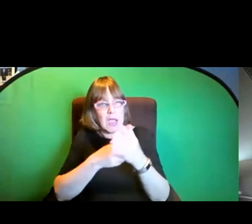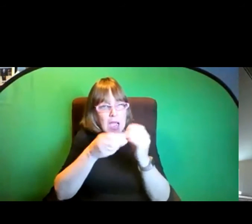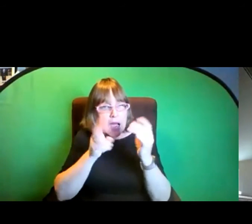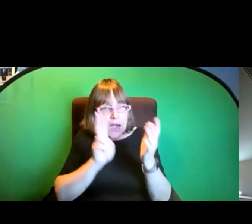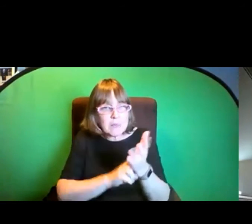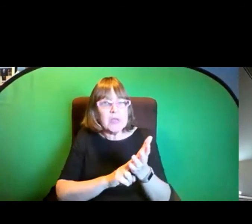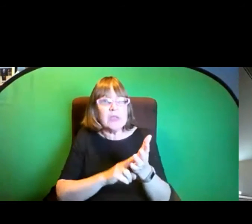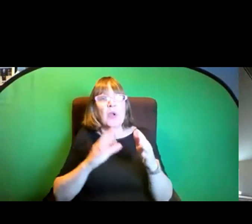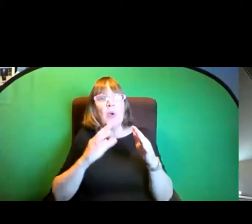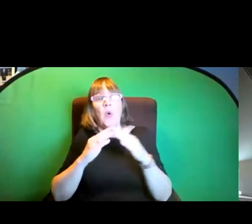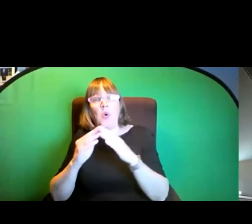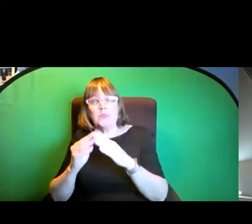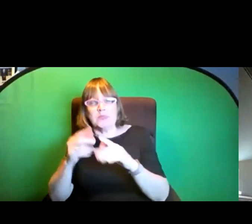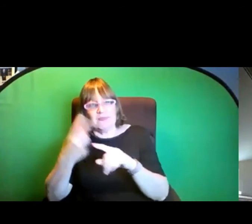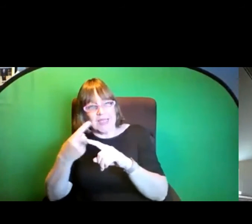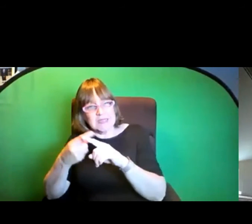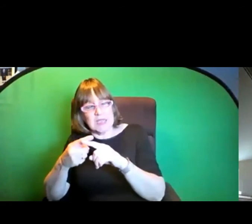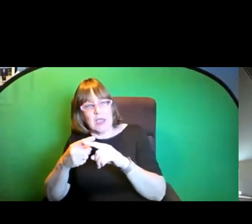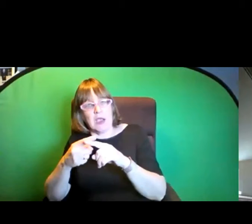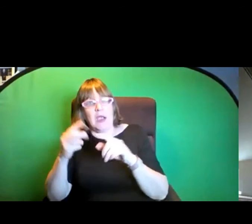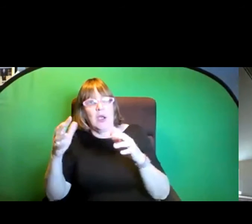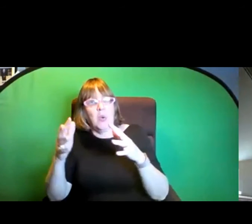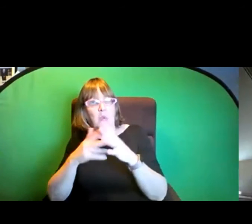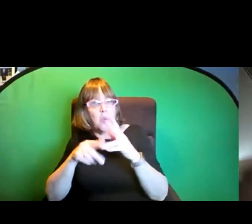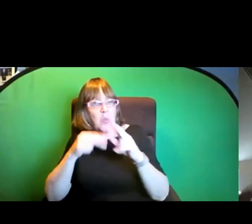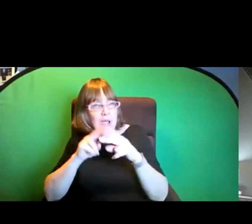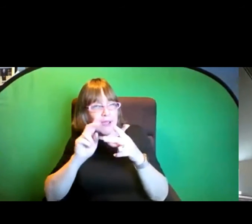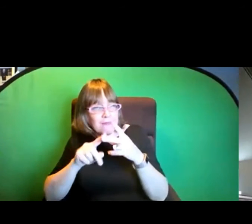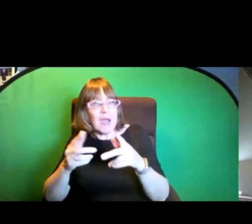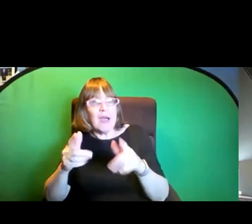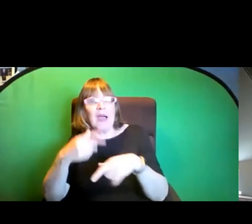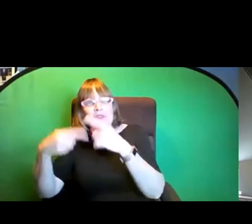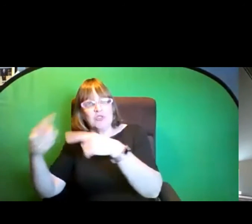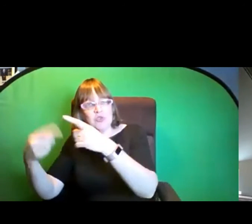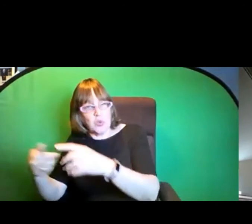fast broadband, all of that requires public investment as well as playing levels of municipal